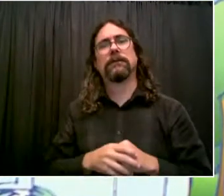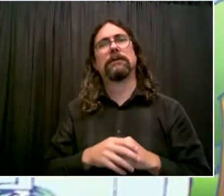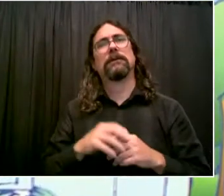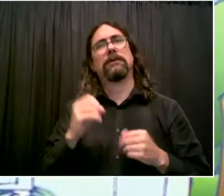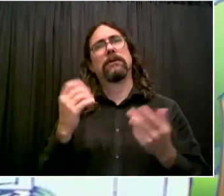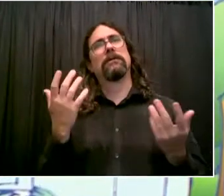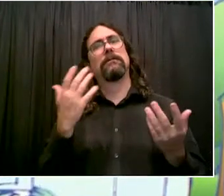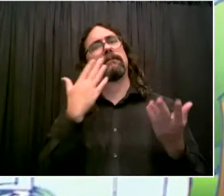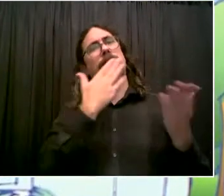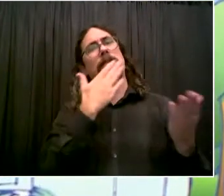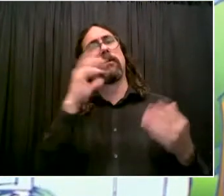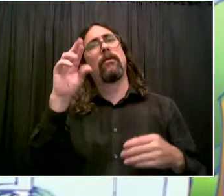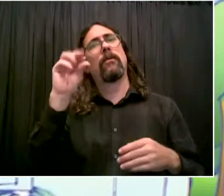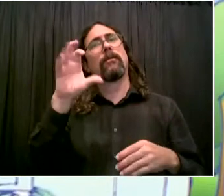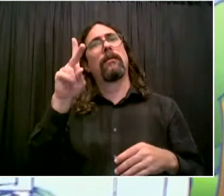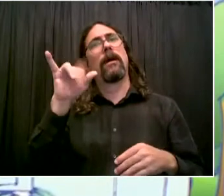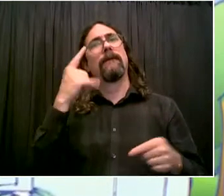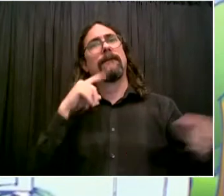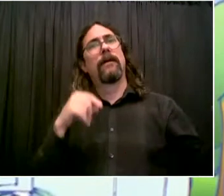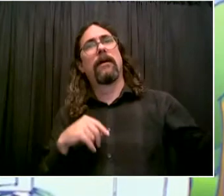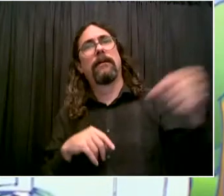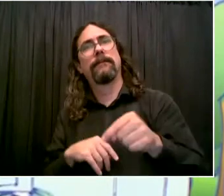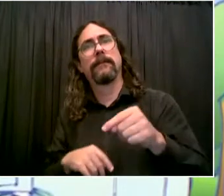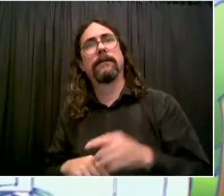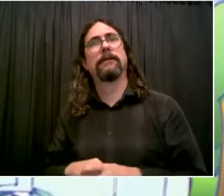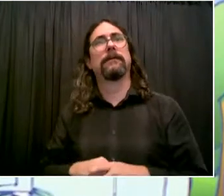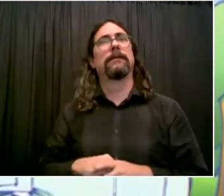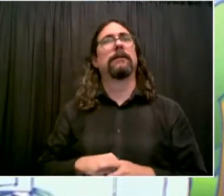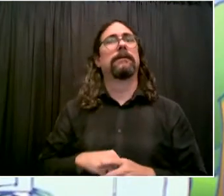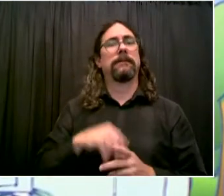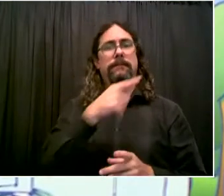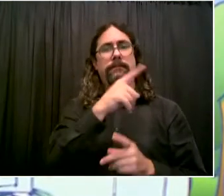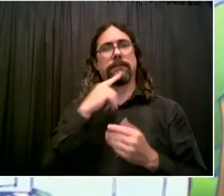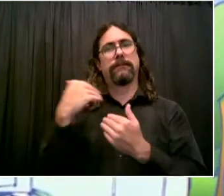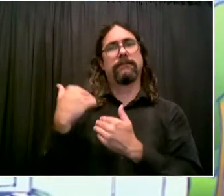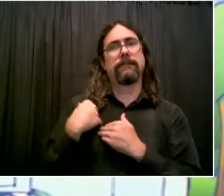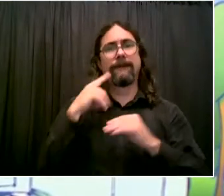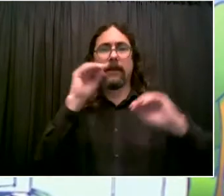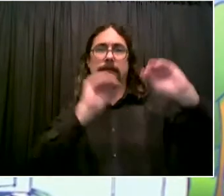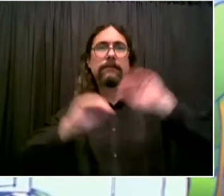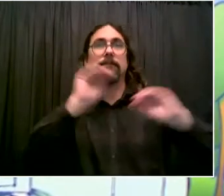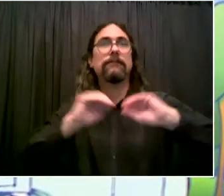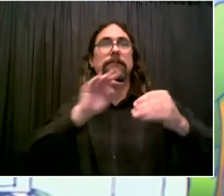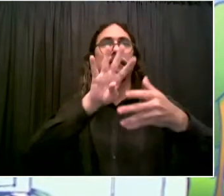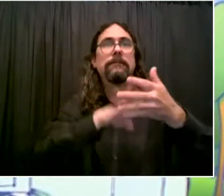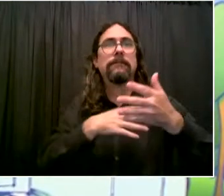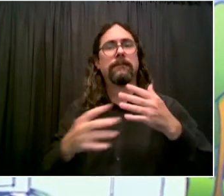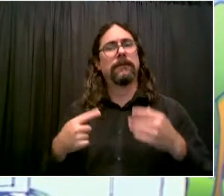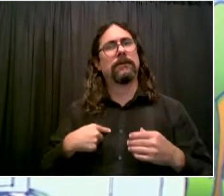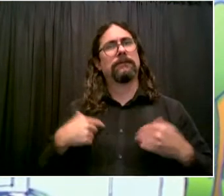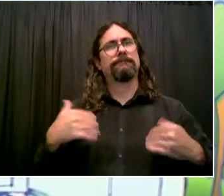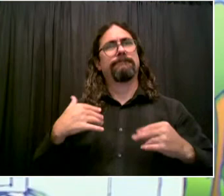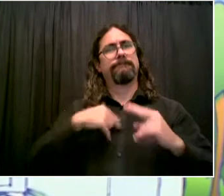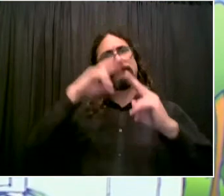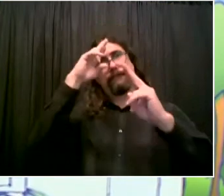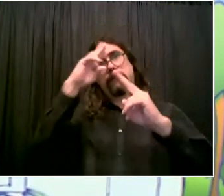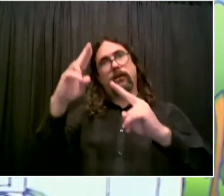CITY FOR OUR RECOVERY, BECAUSE OF ROCKY DECANO IN HIS ABILITY TO DRAW